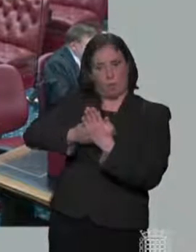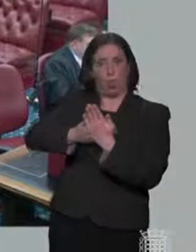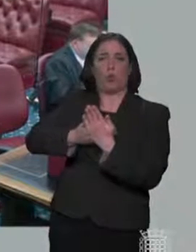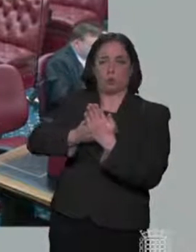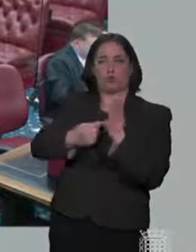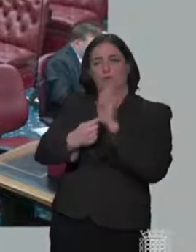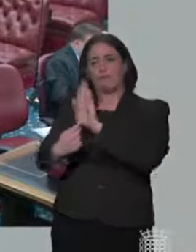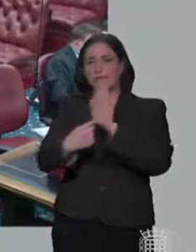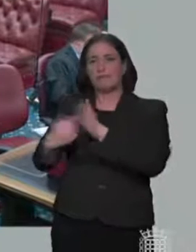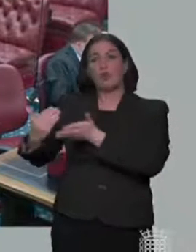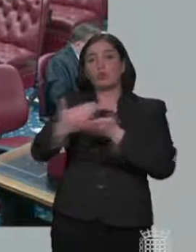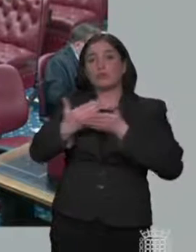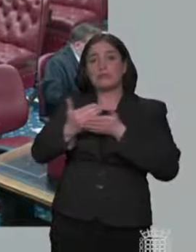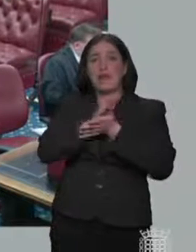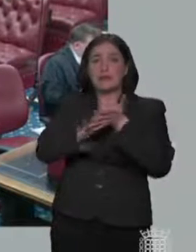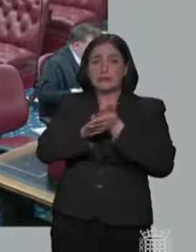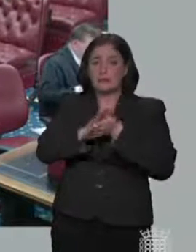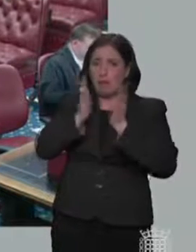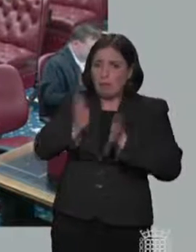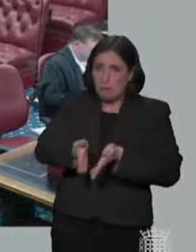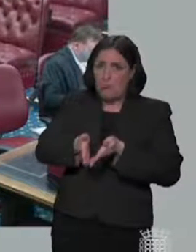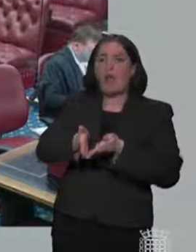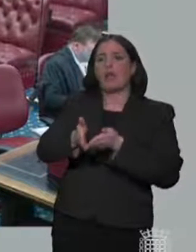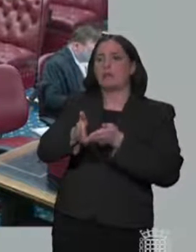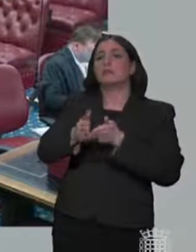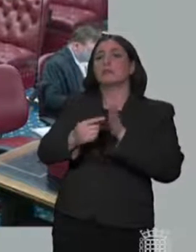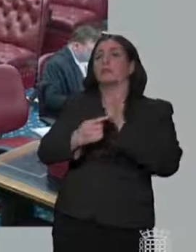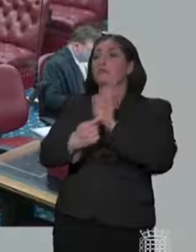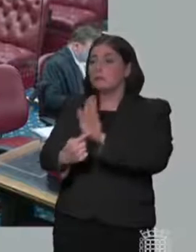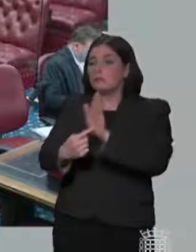but was not followed through by ministers although a number of member states did subsequently provide